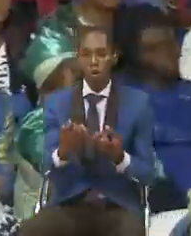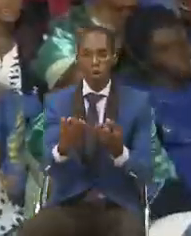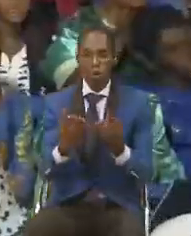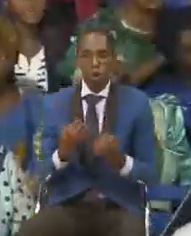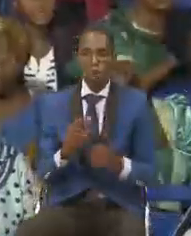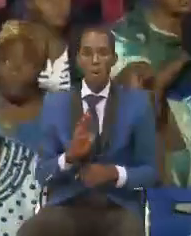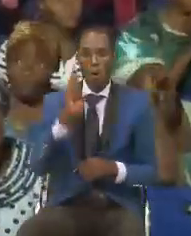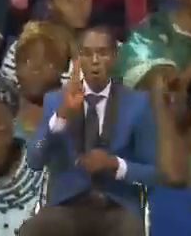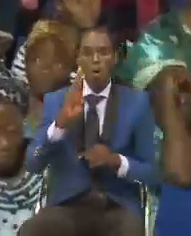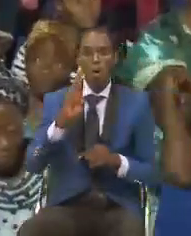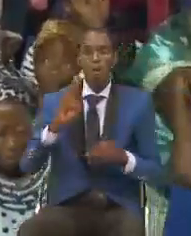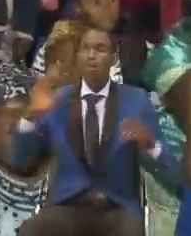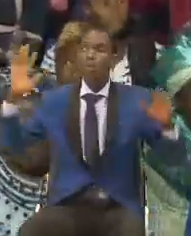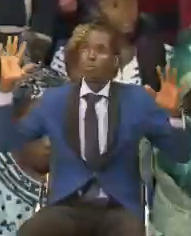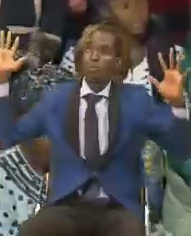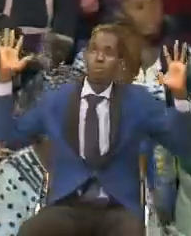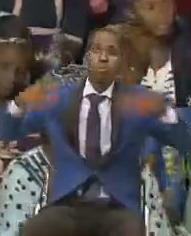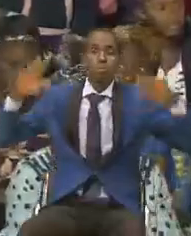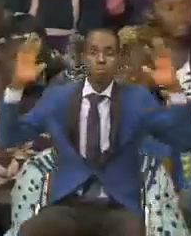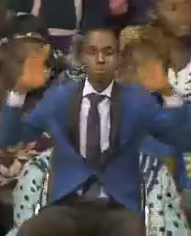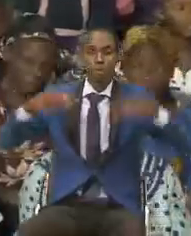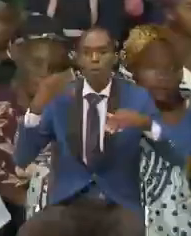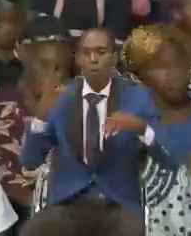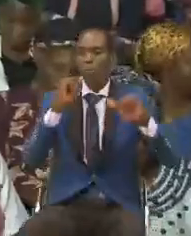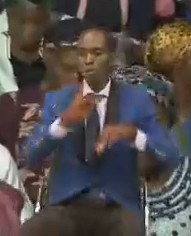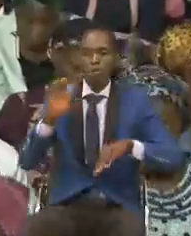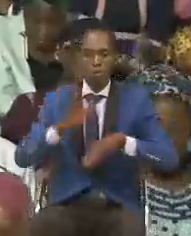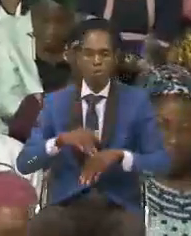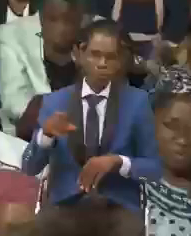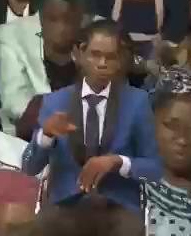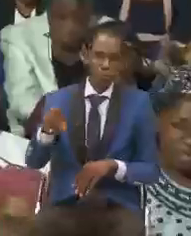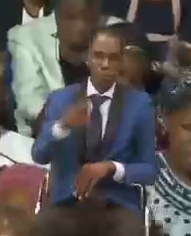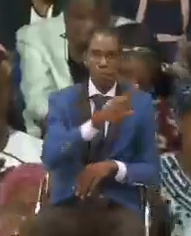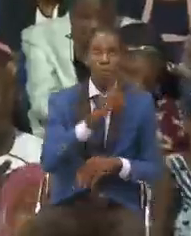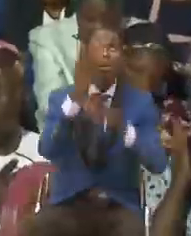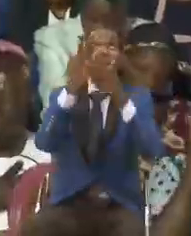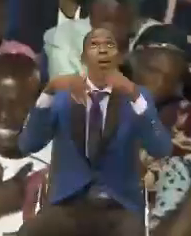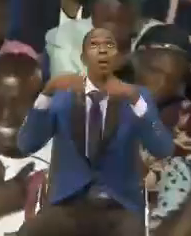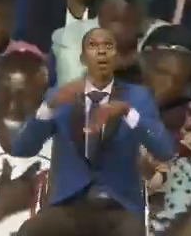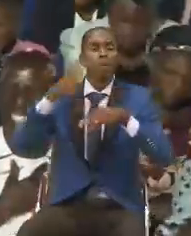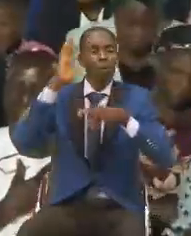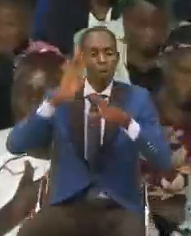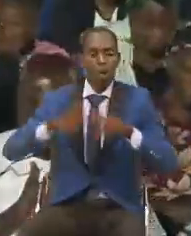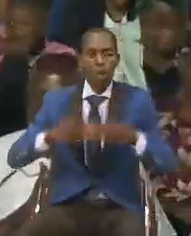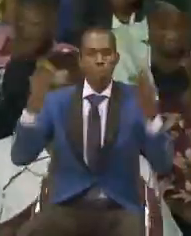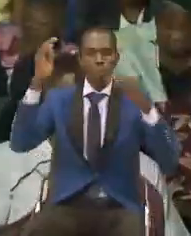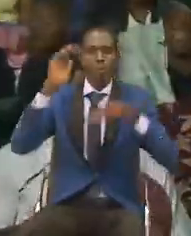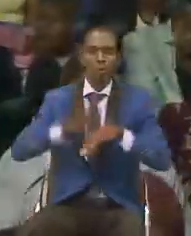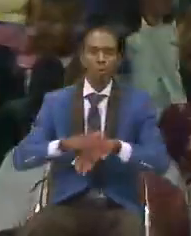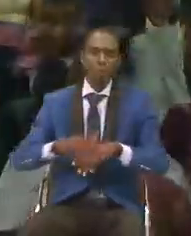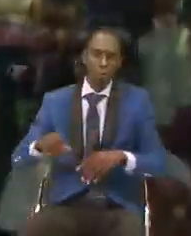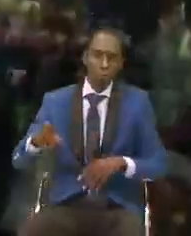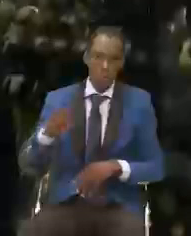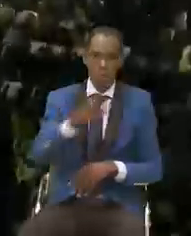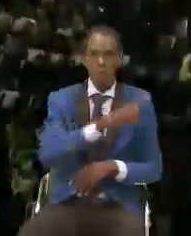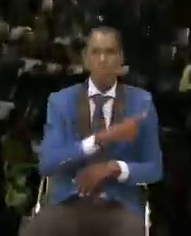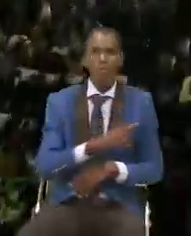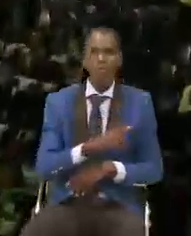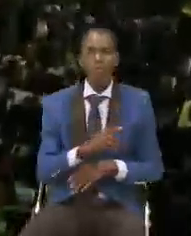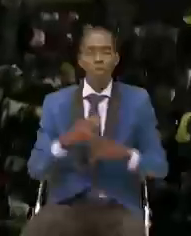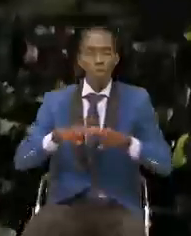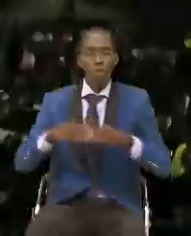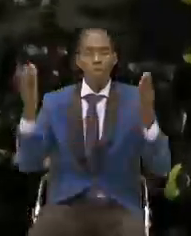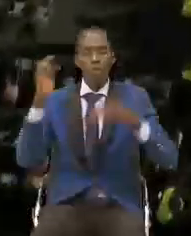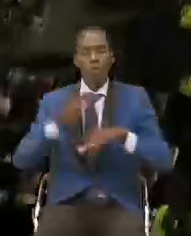as the man of god comes up showers of blessing upon you ever we open on you